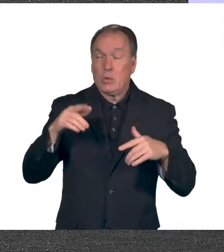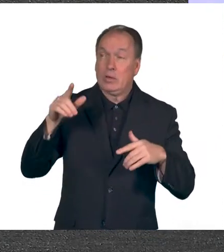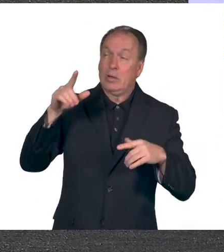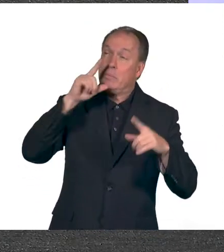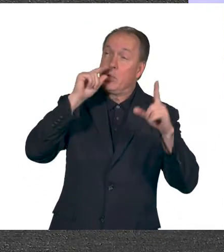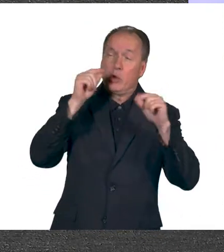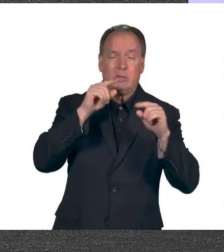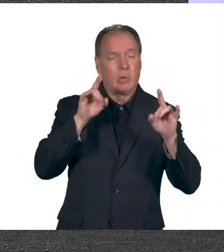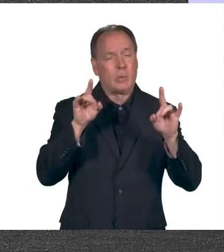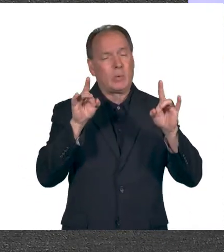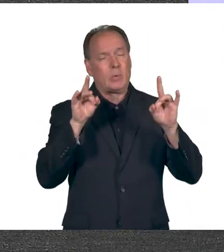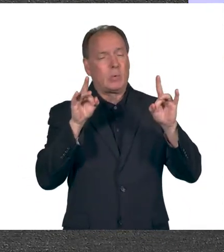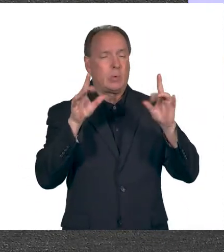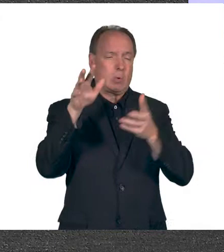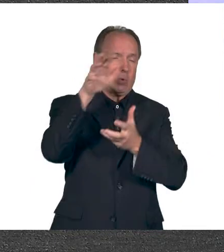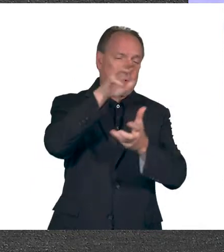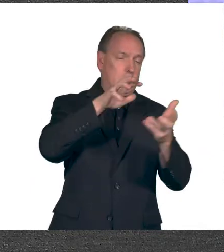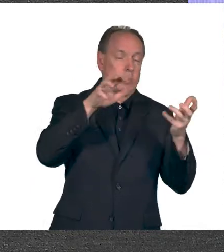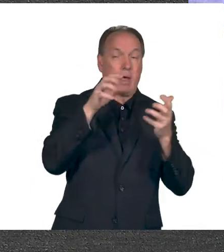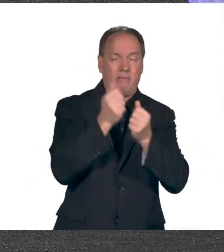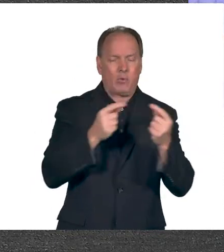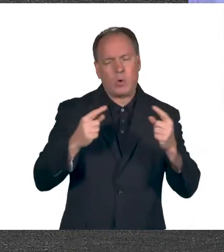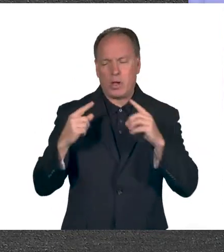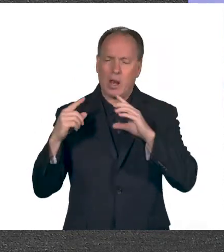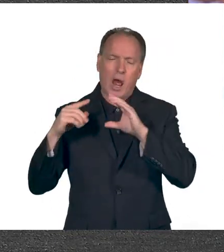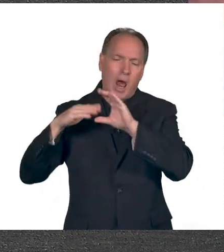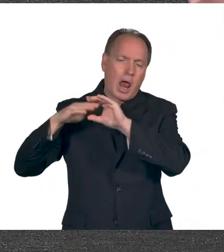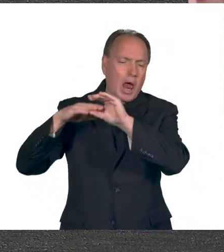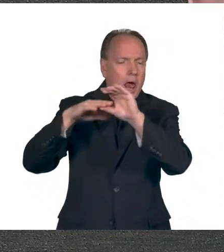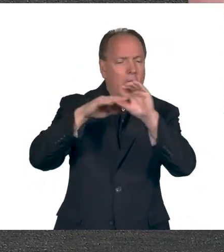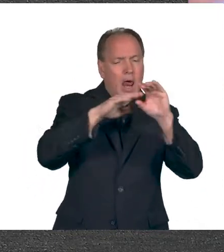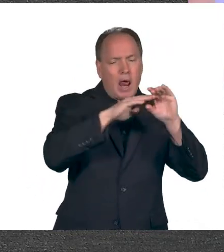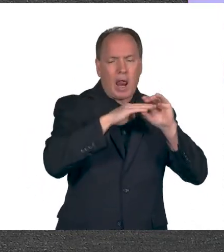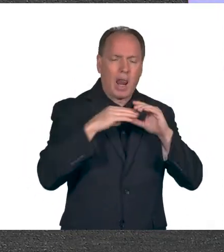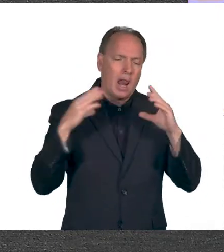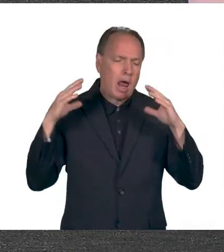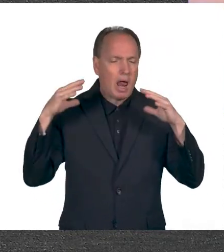and everybody clutters in the great bear's den.